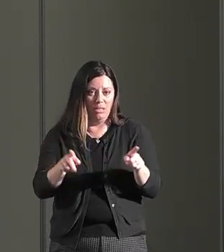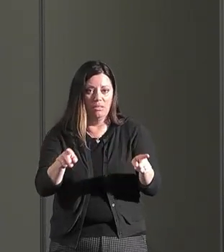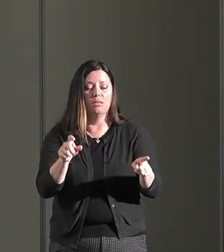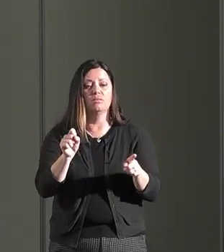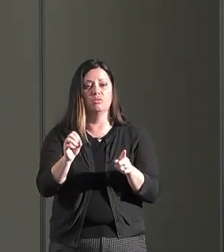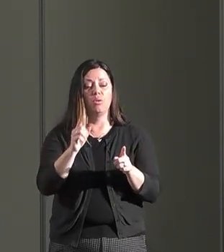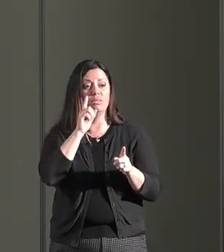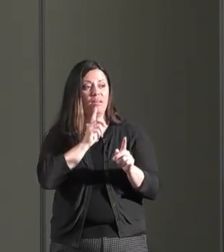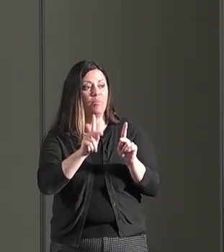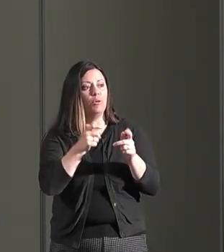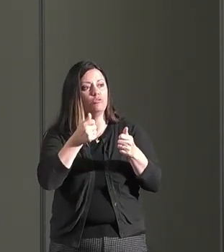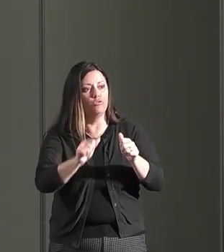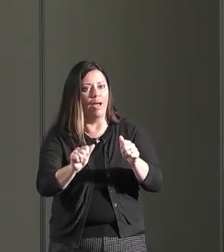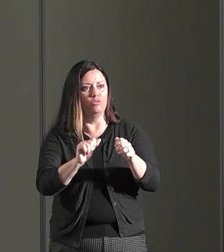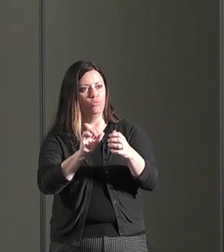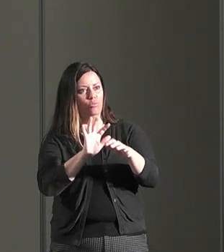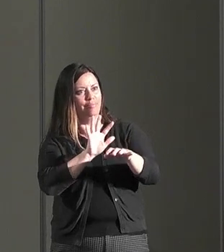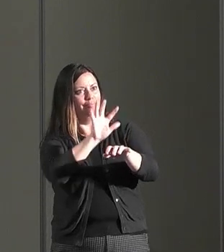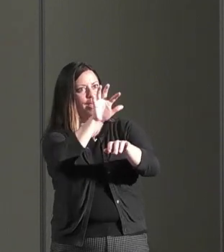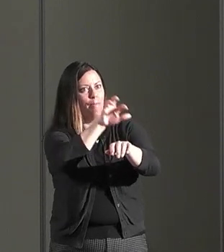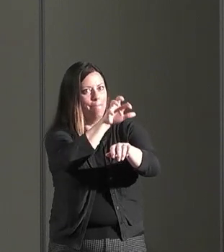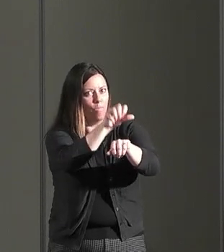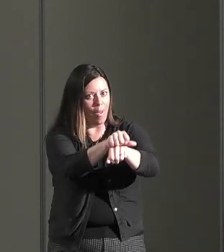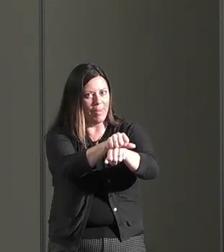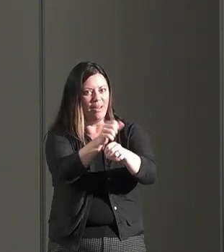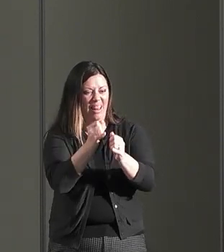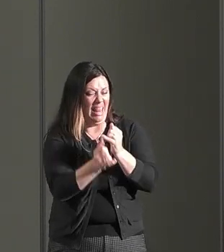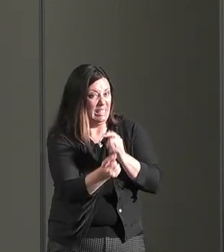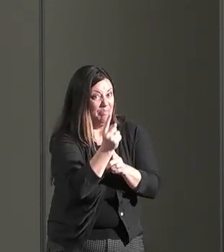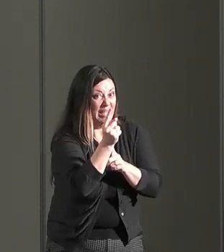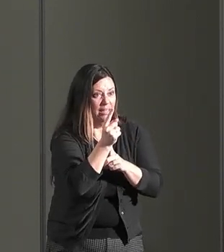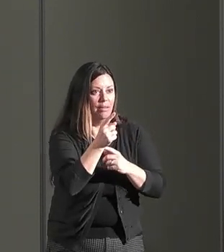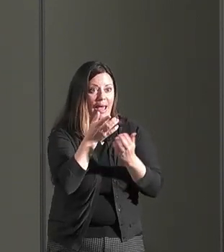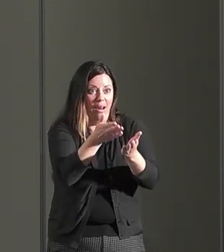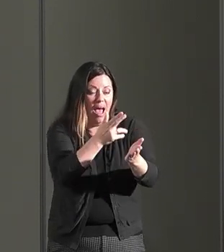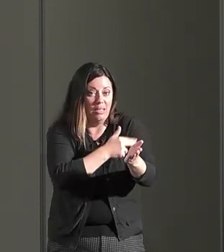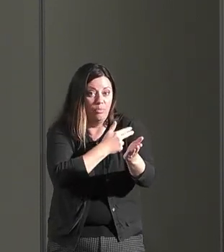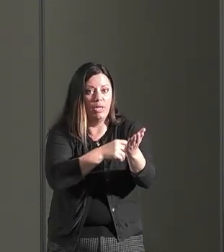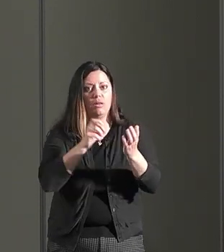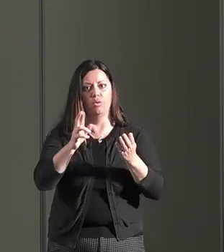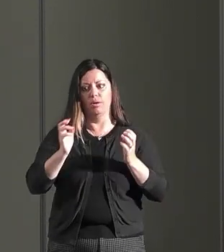appointments at hospitals in the last minute or in case of emergencies, it's very hard